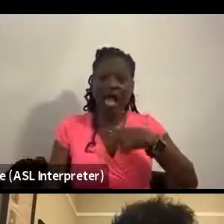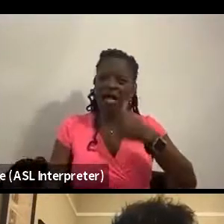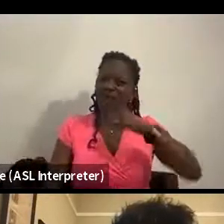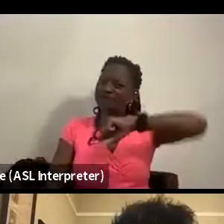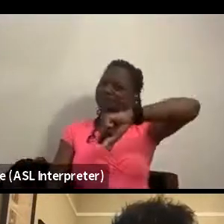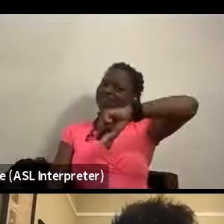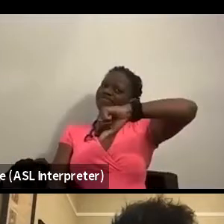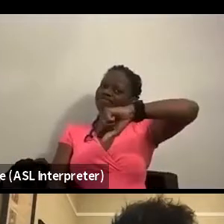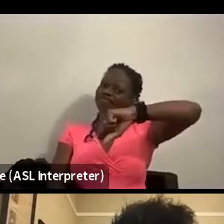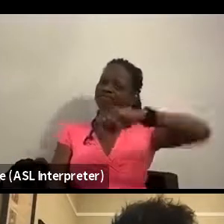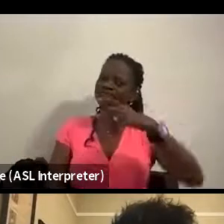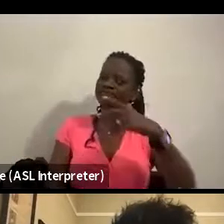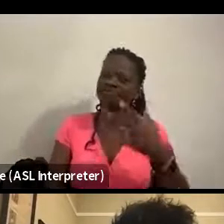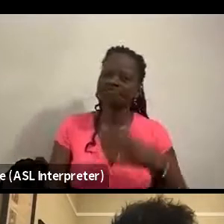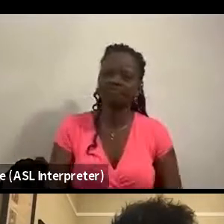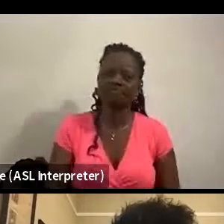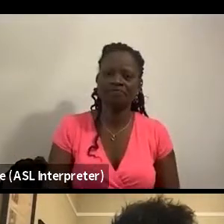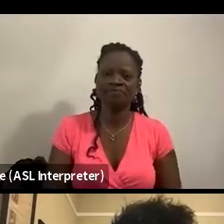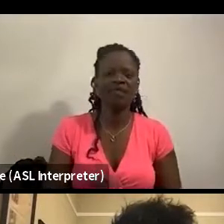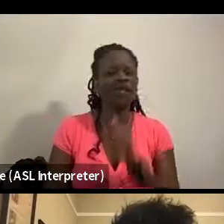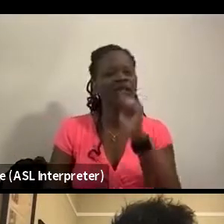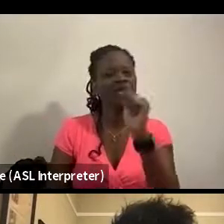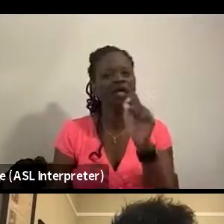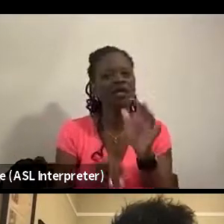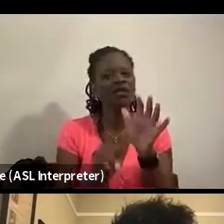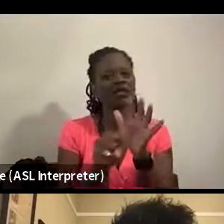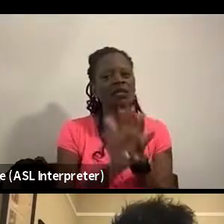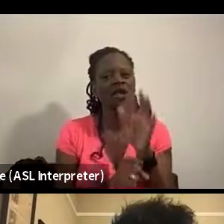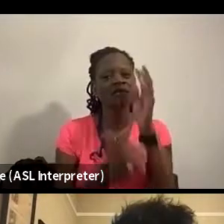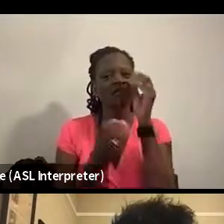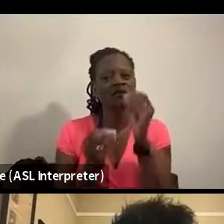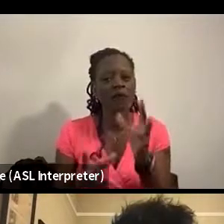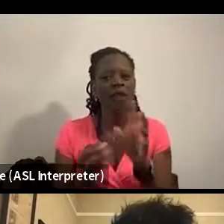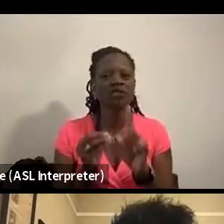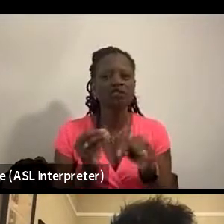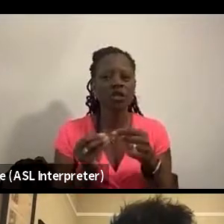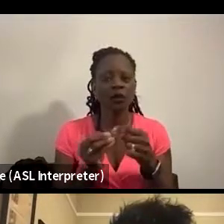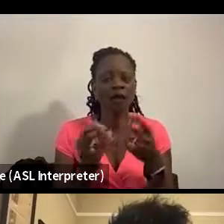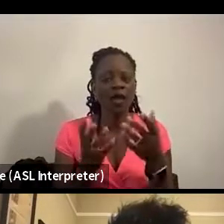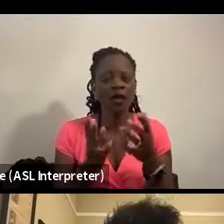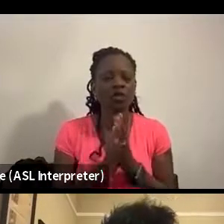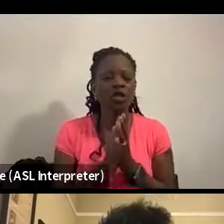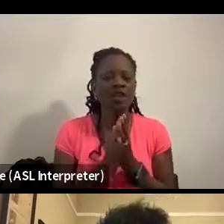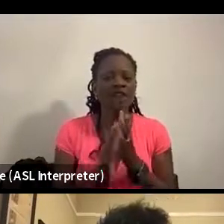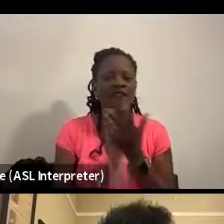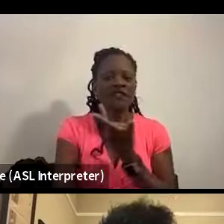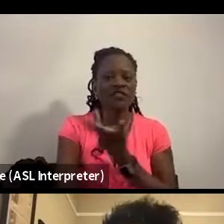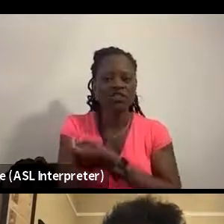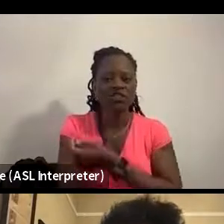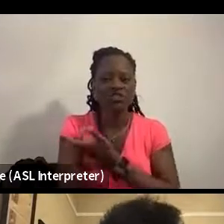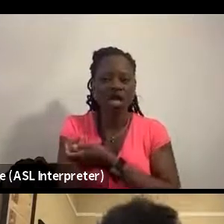Not having enough information of the science behind it, especially when it was new, not knowing